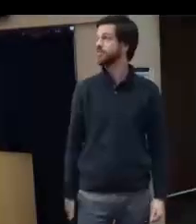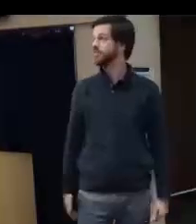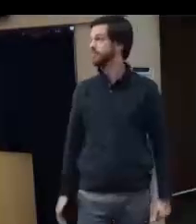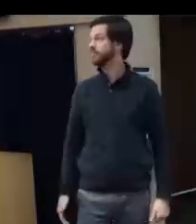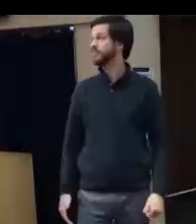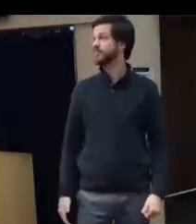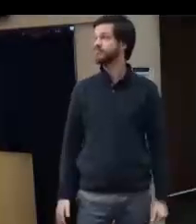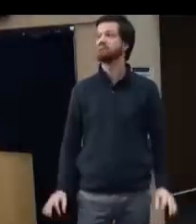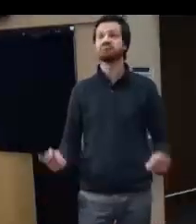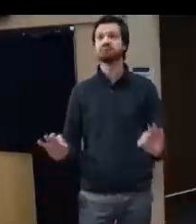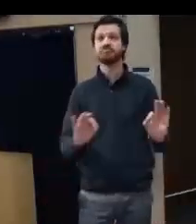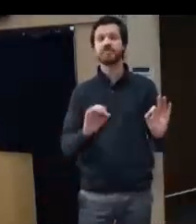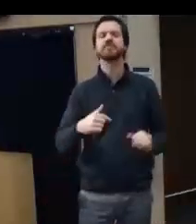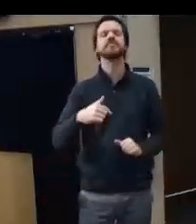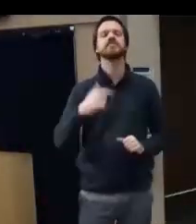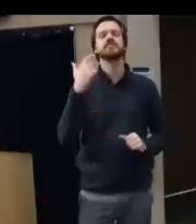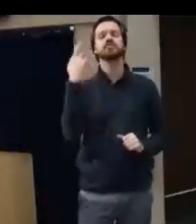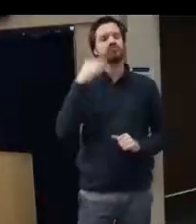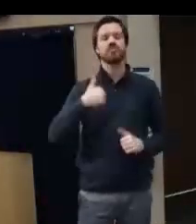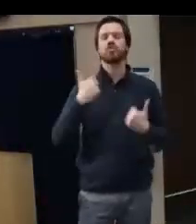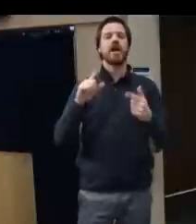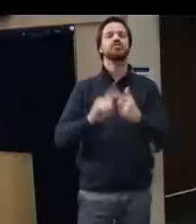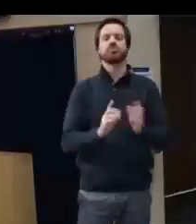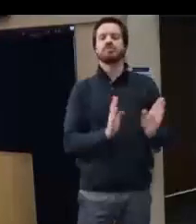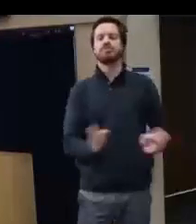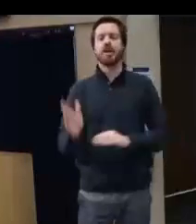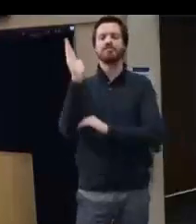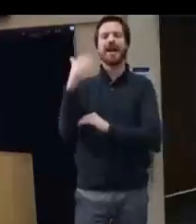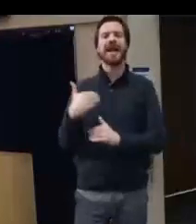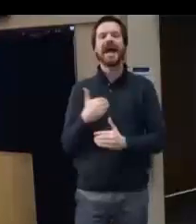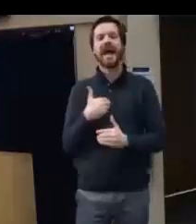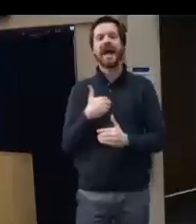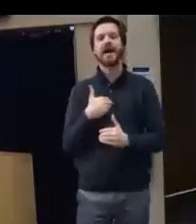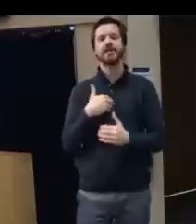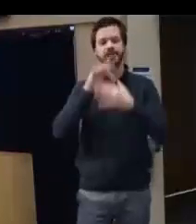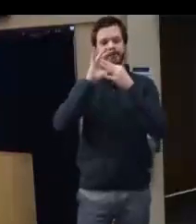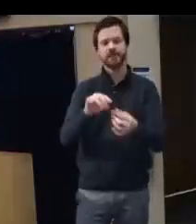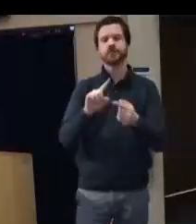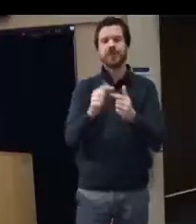mix I I tried to prepare this presentation so that would have something for everybody um and